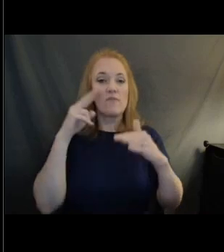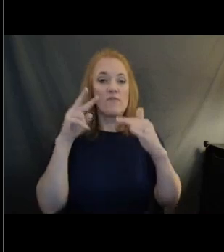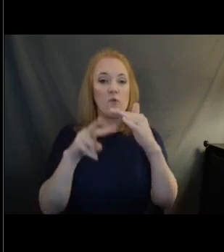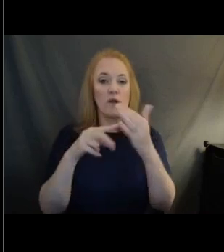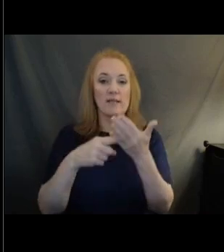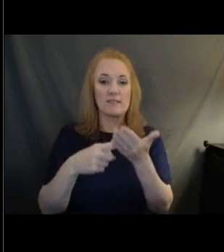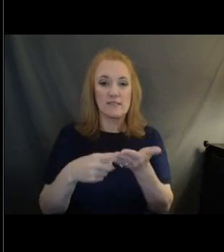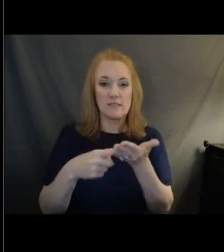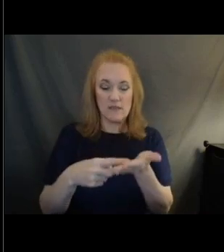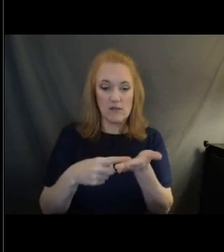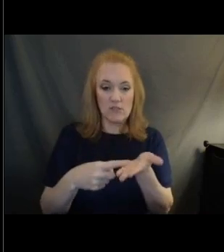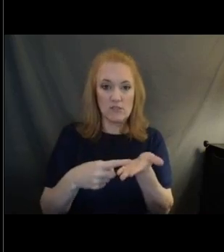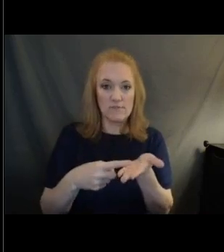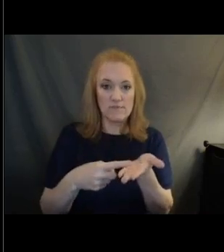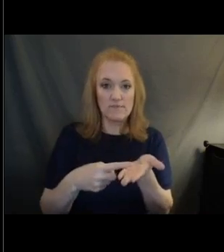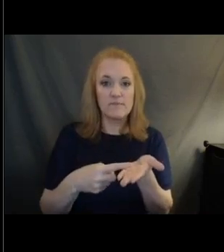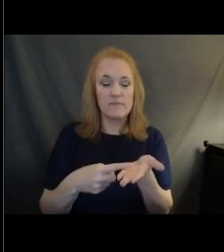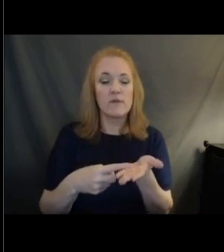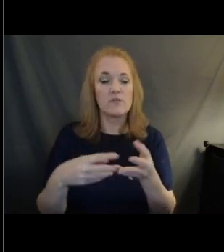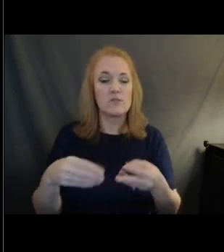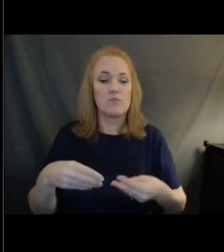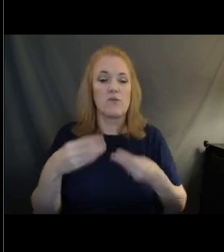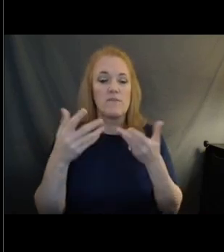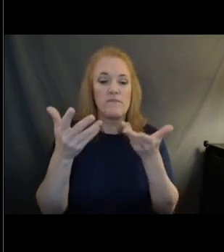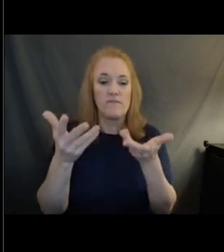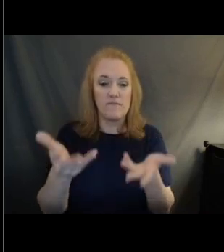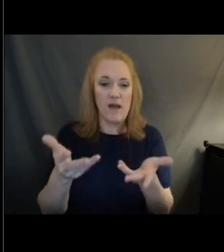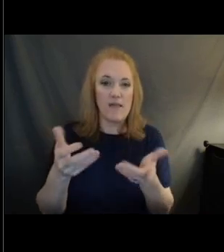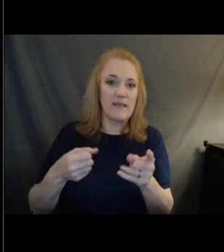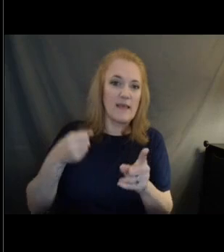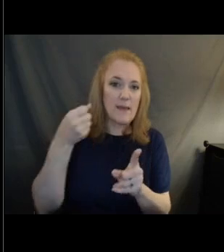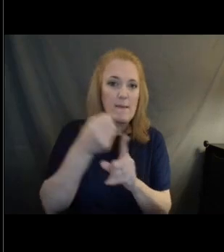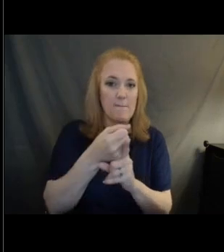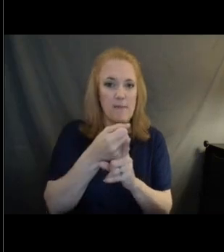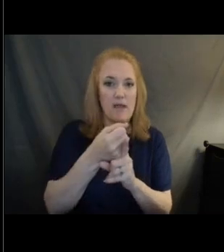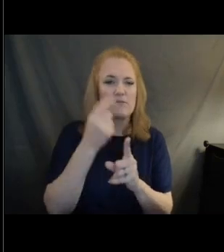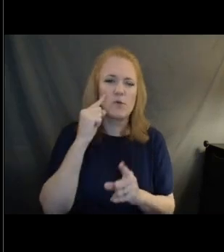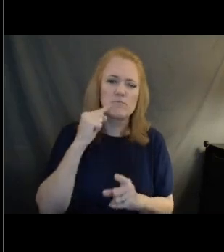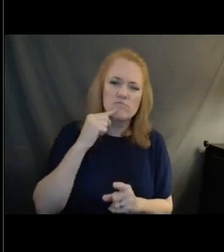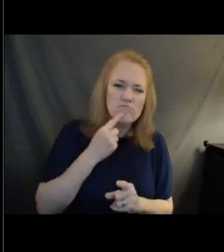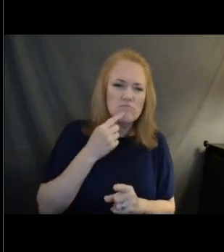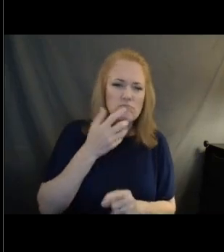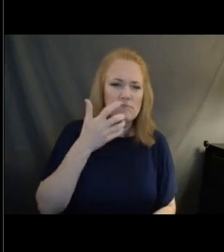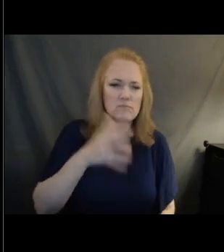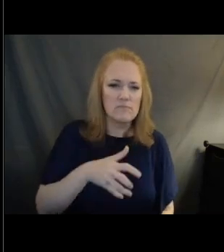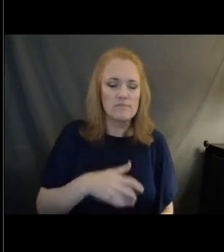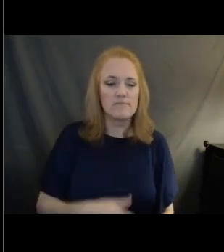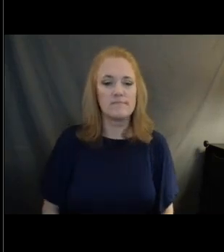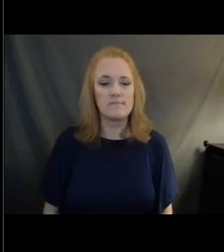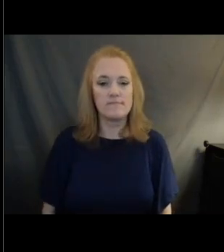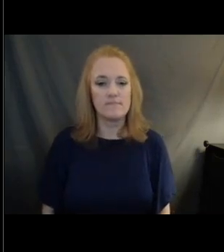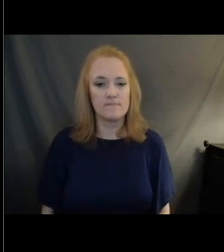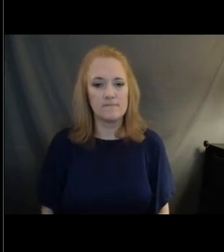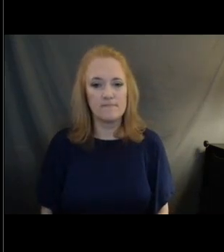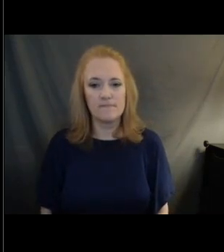product to give forecast context and impacts with respect to extreme heat. Next slide please.